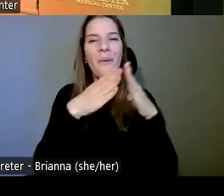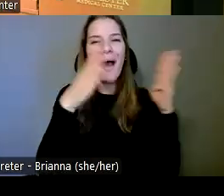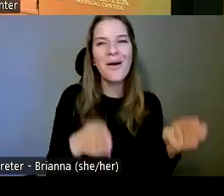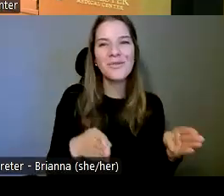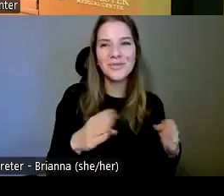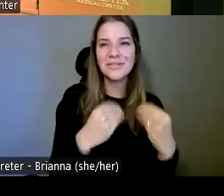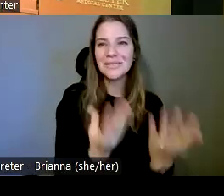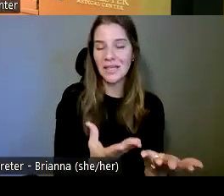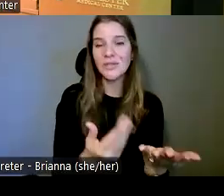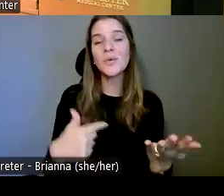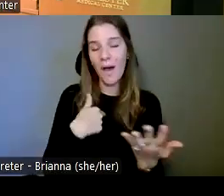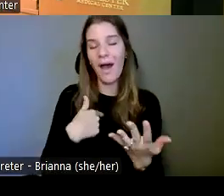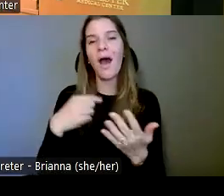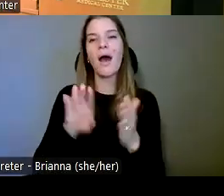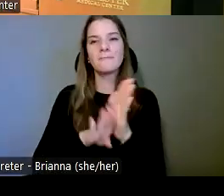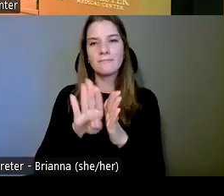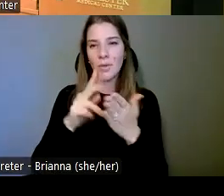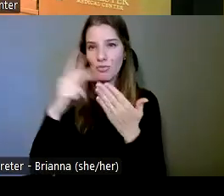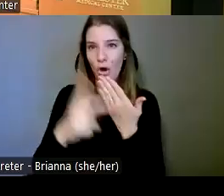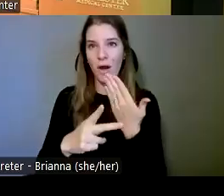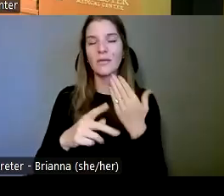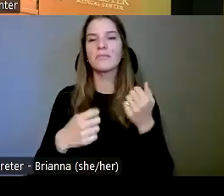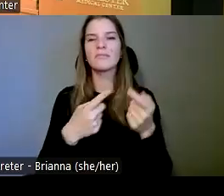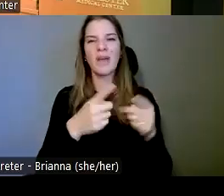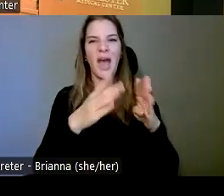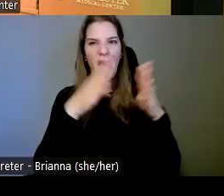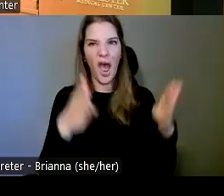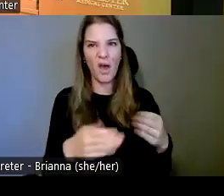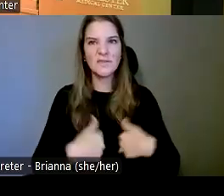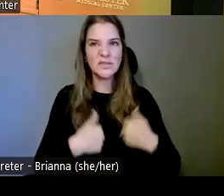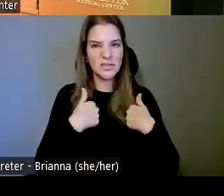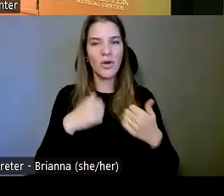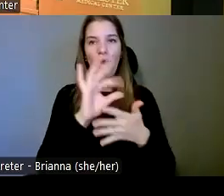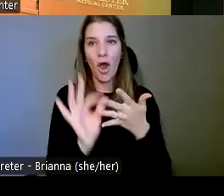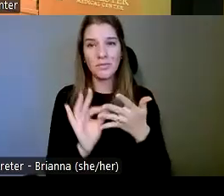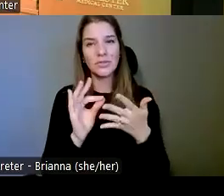actually did housing um in a really strong way, but also taught students about the importance of